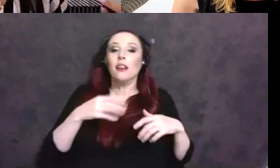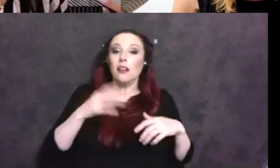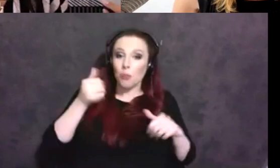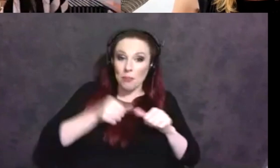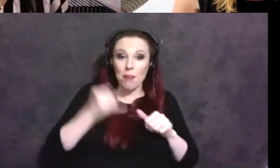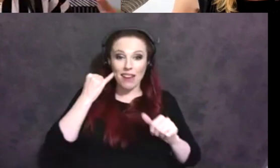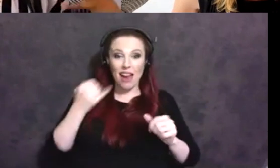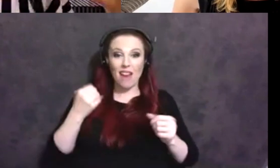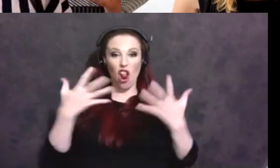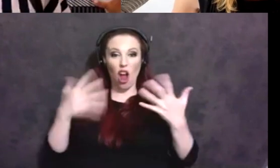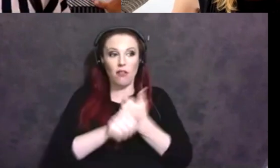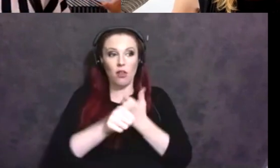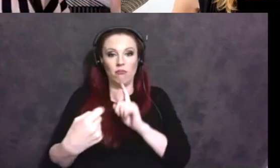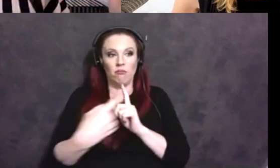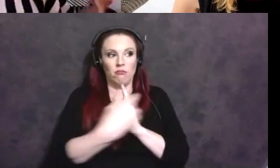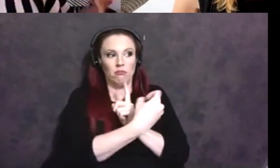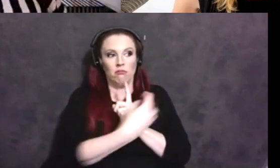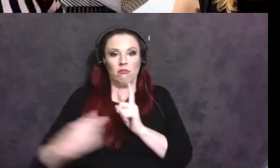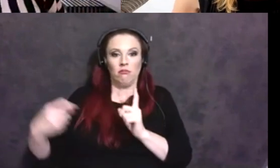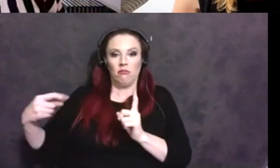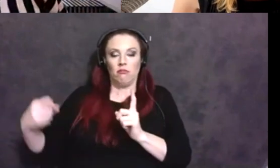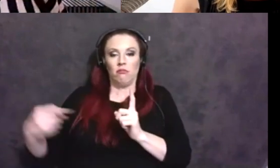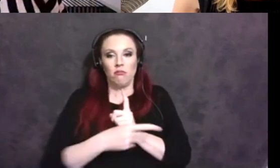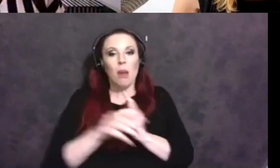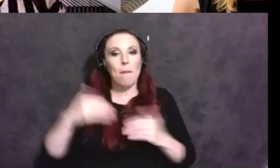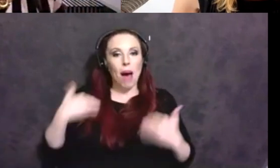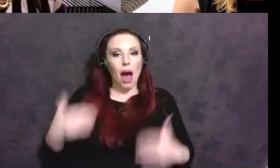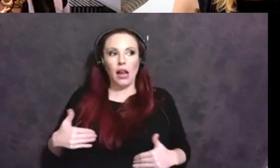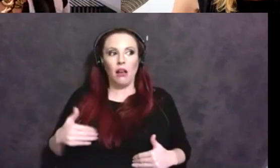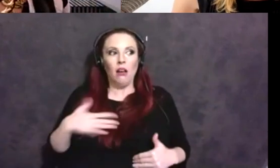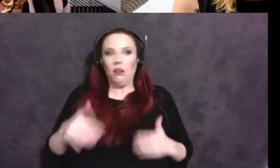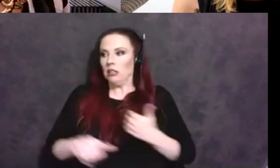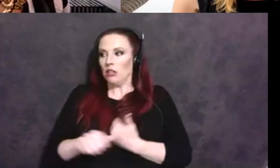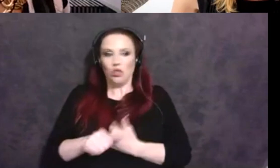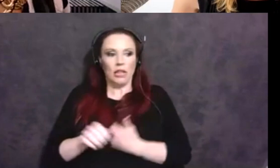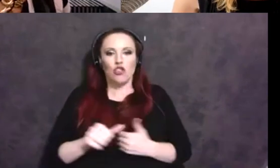We are less likely to be triggered into fight, flight or freeze. Remember when I said there